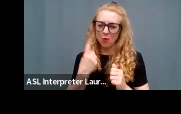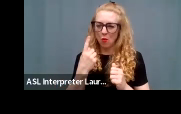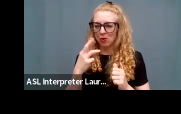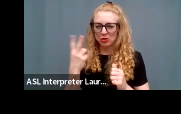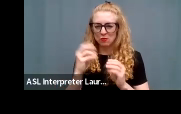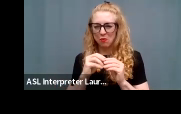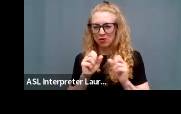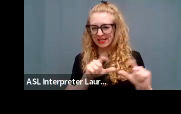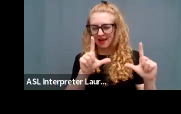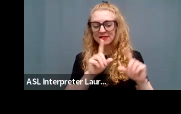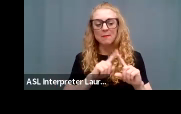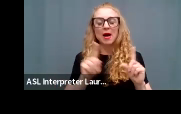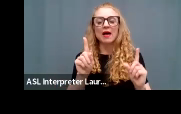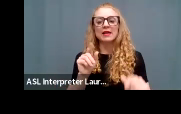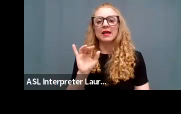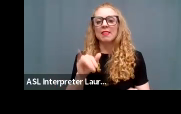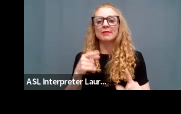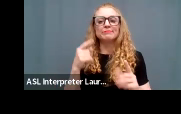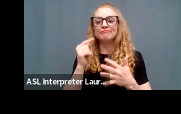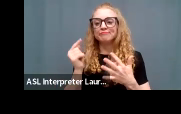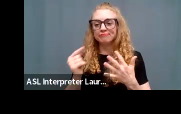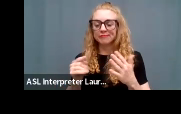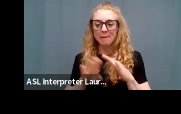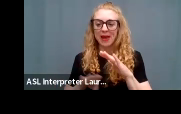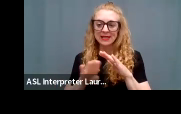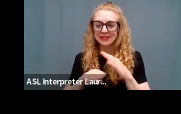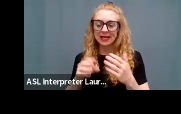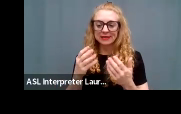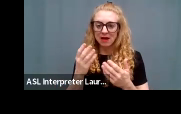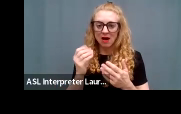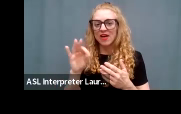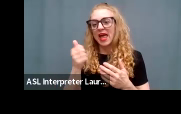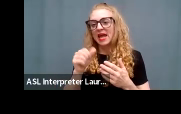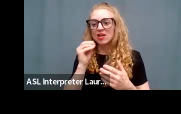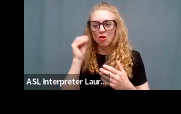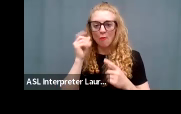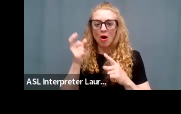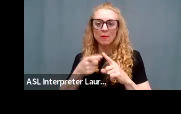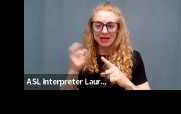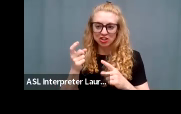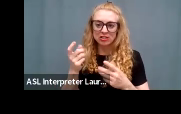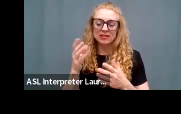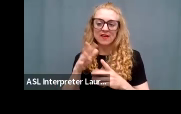um but the basic elements of any home automation environment are the devices these are sensors